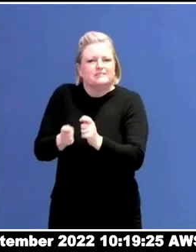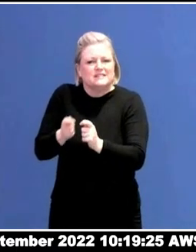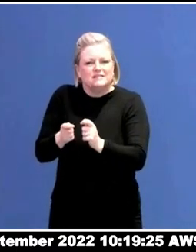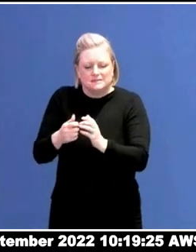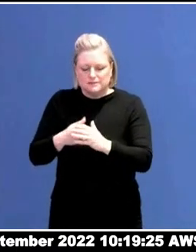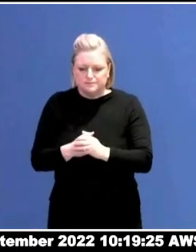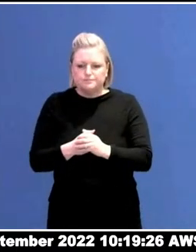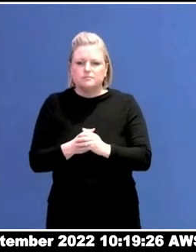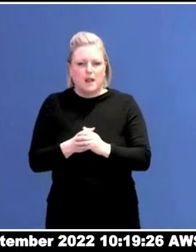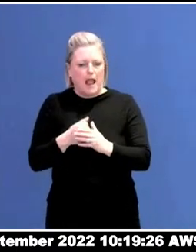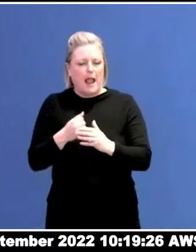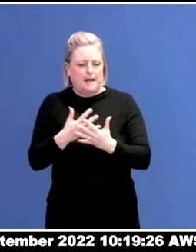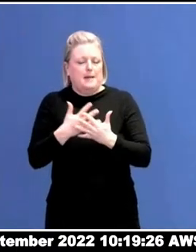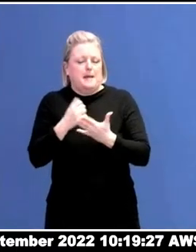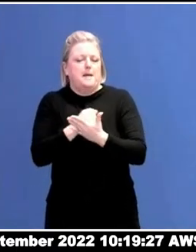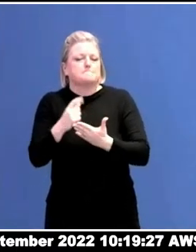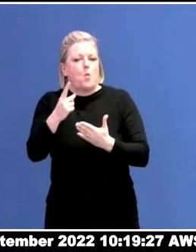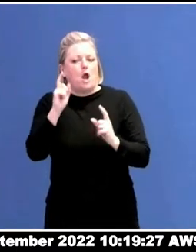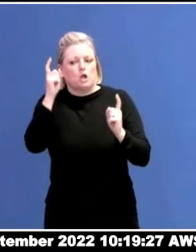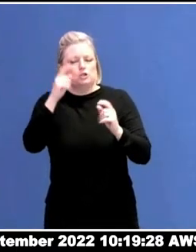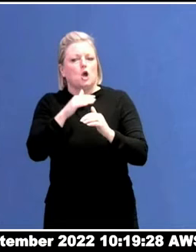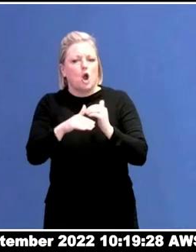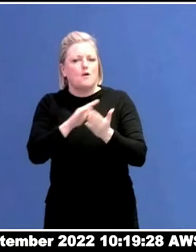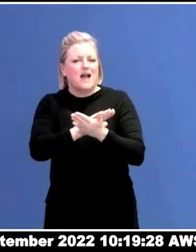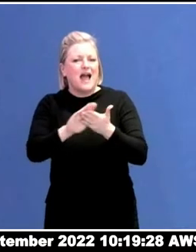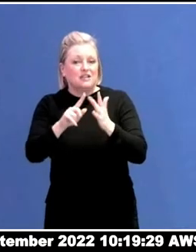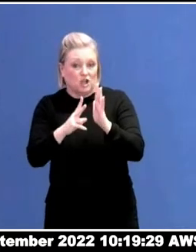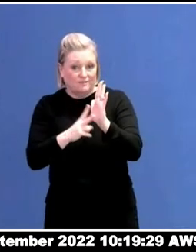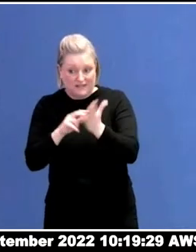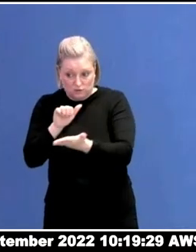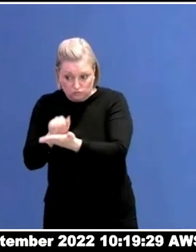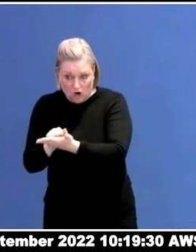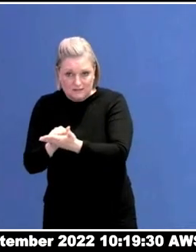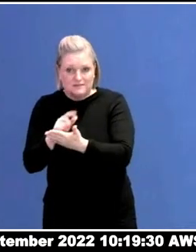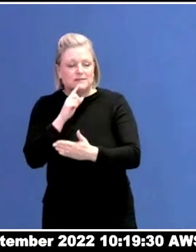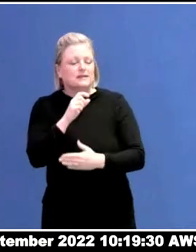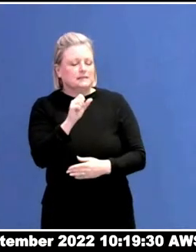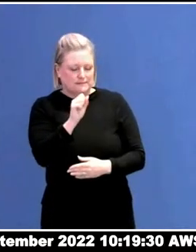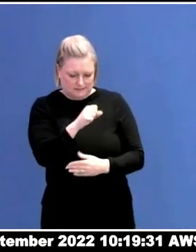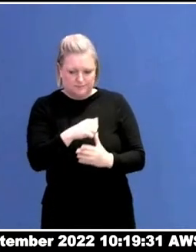Yes. MR GRIFFIN: Just moving forward for a moment, the result of those regular visits to